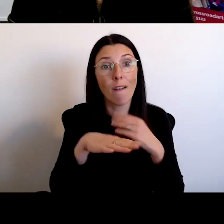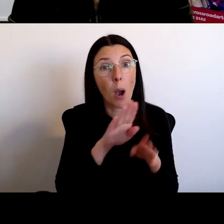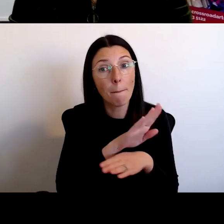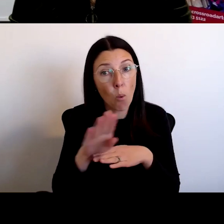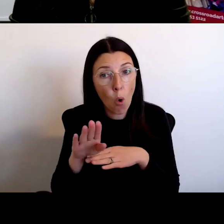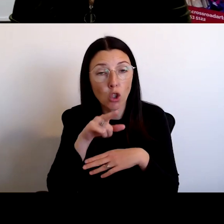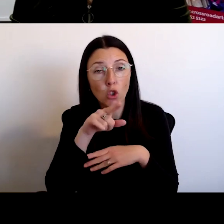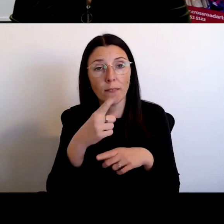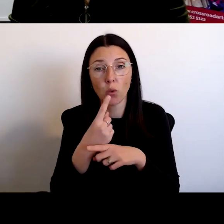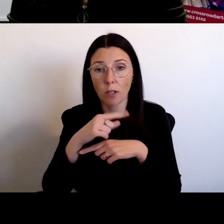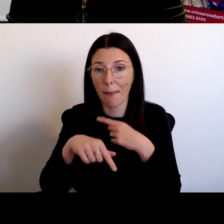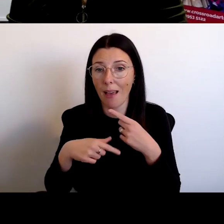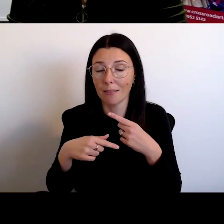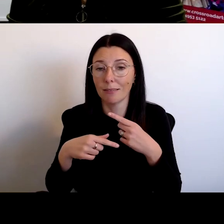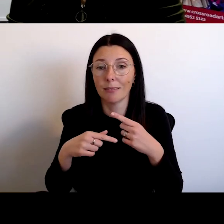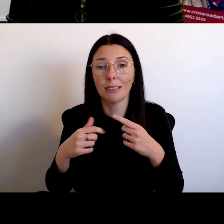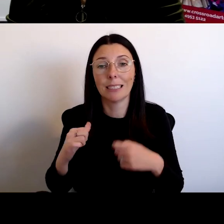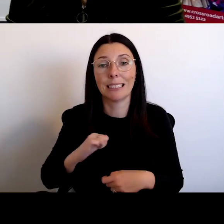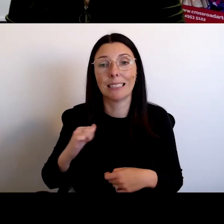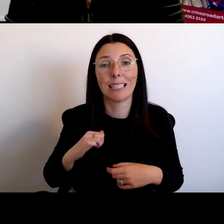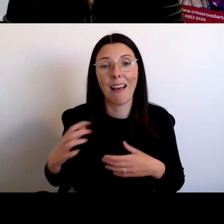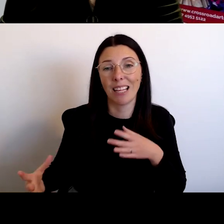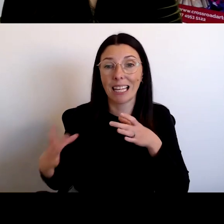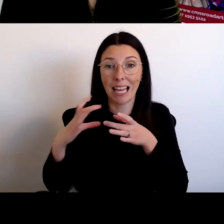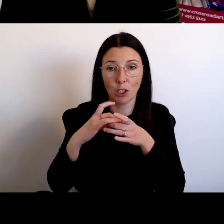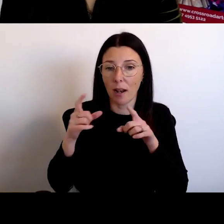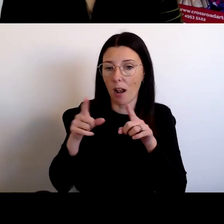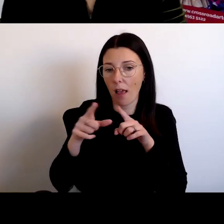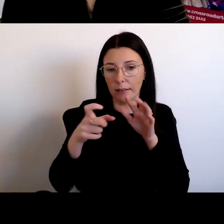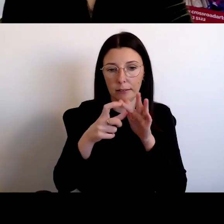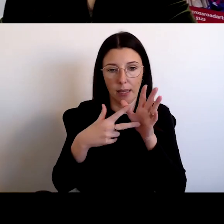engagement and David touched on it really does take that whole of organisation approach.